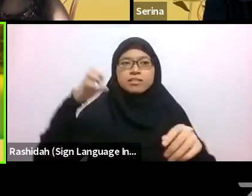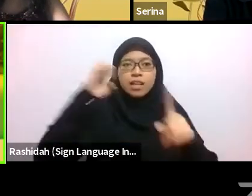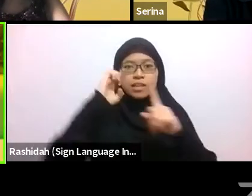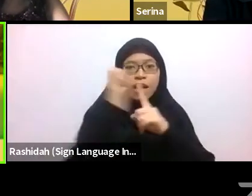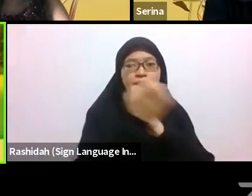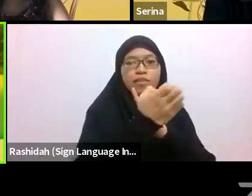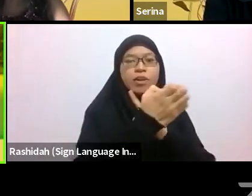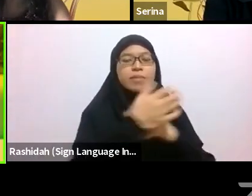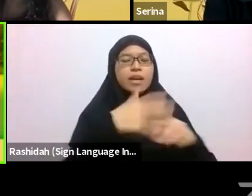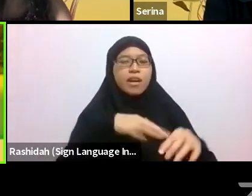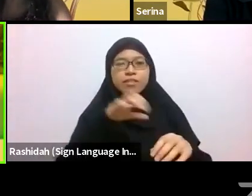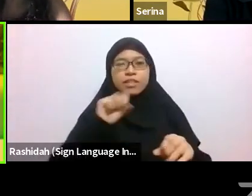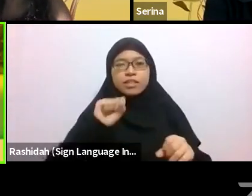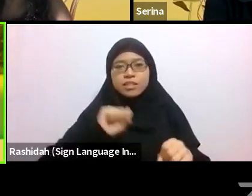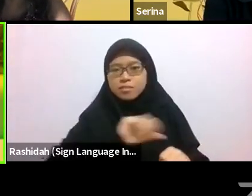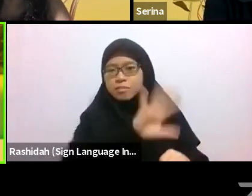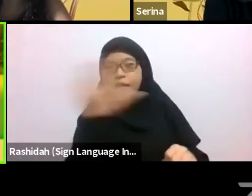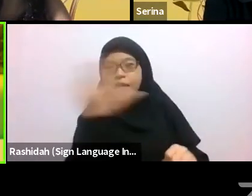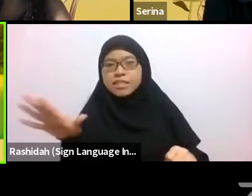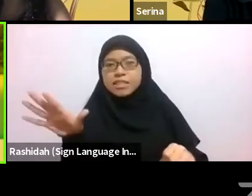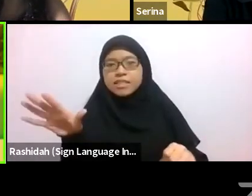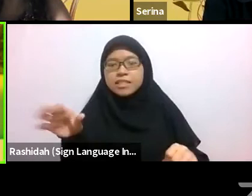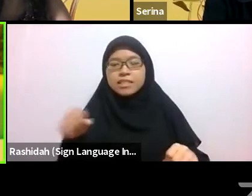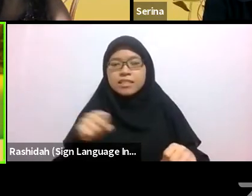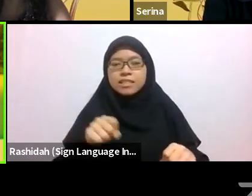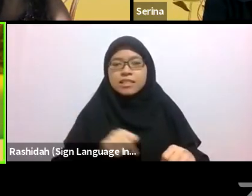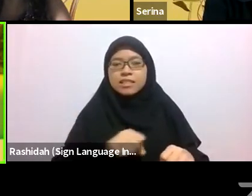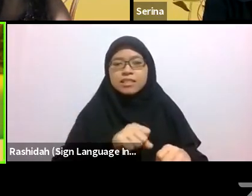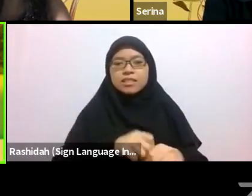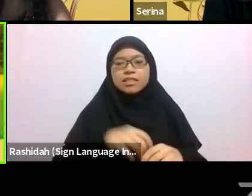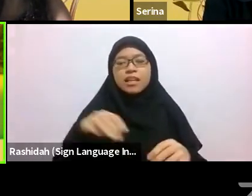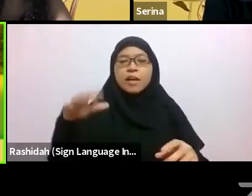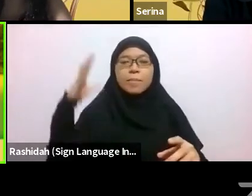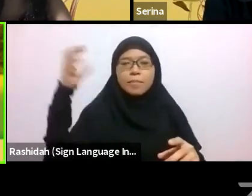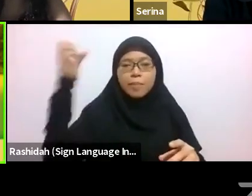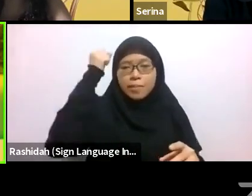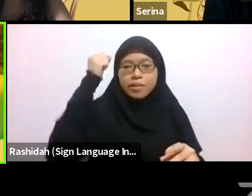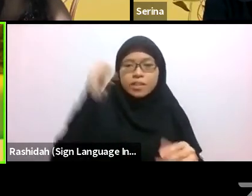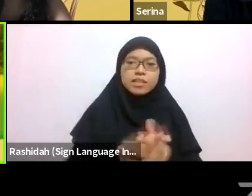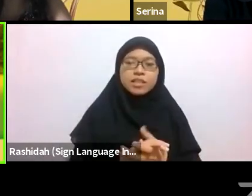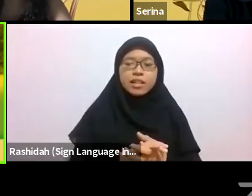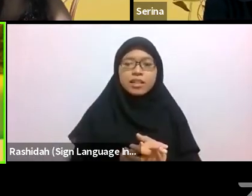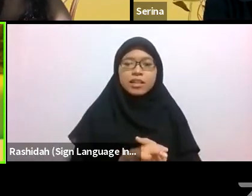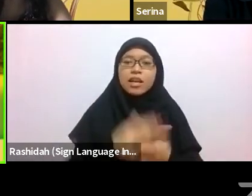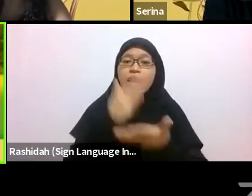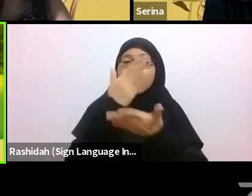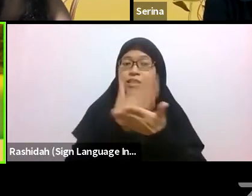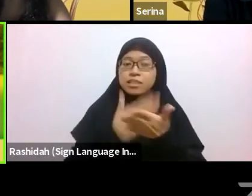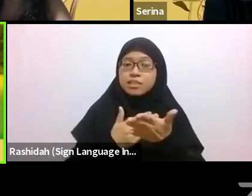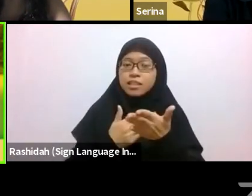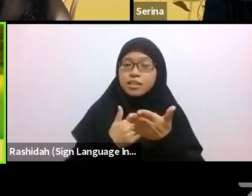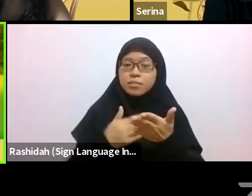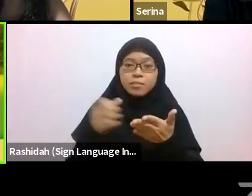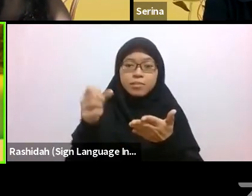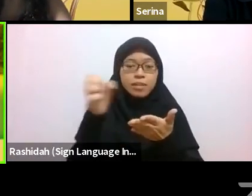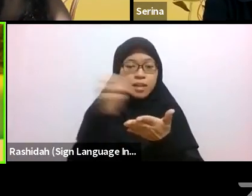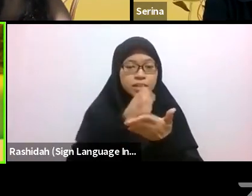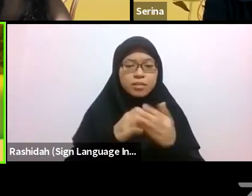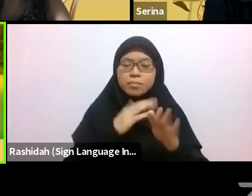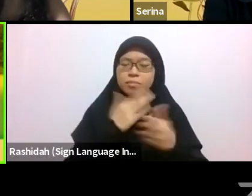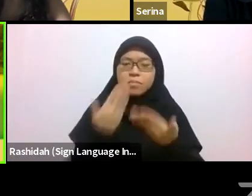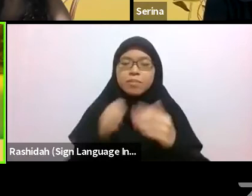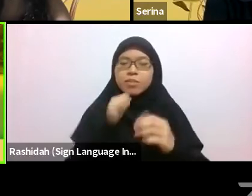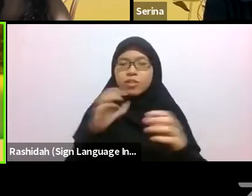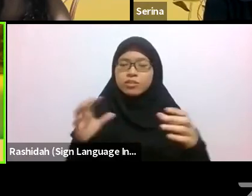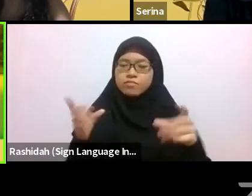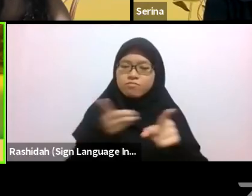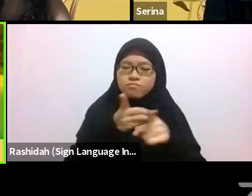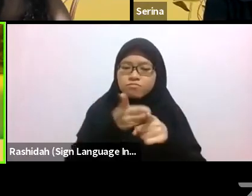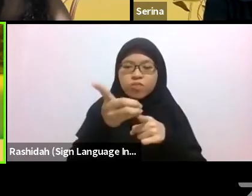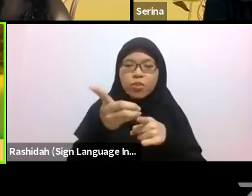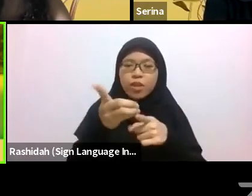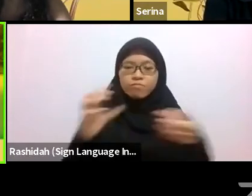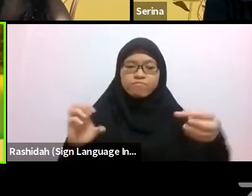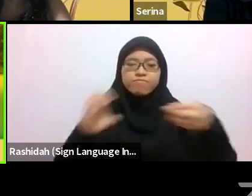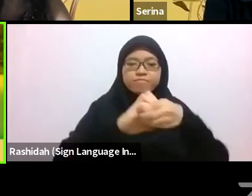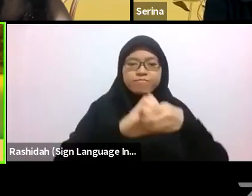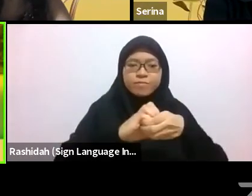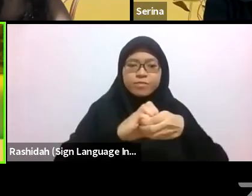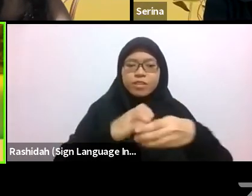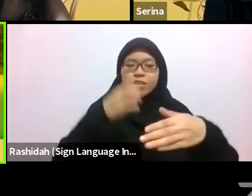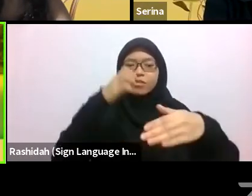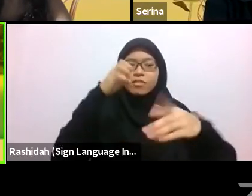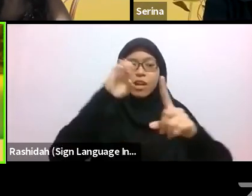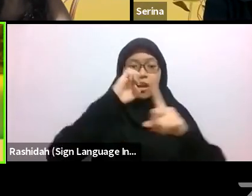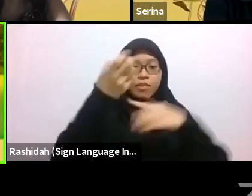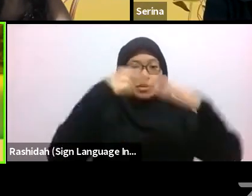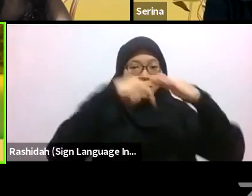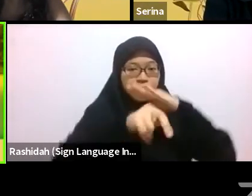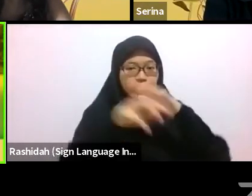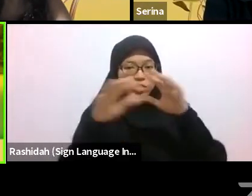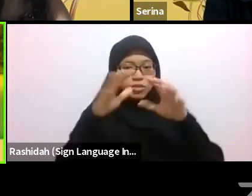Some essays may not directly engage with the environment or natural world but many of the other essays do.